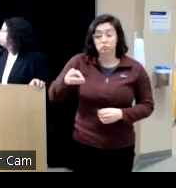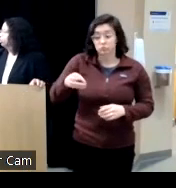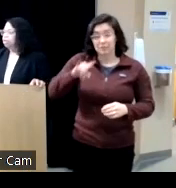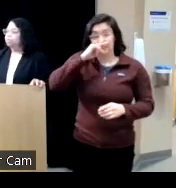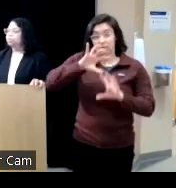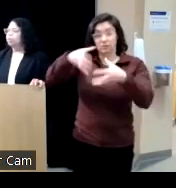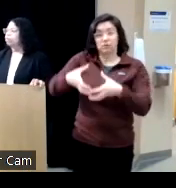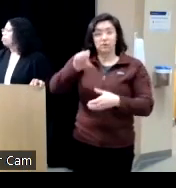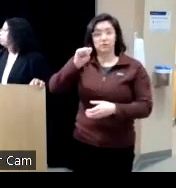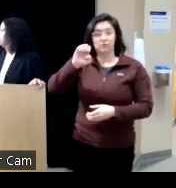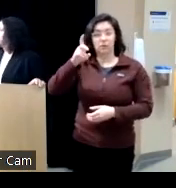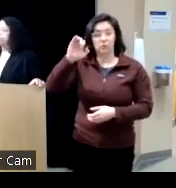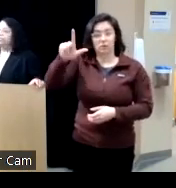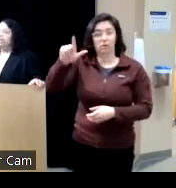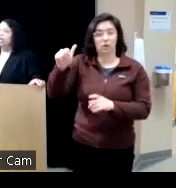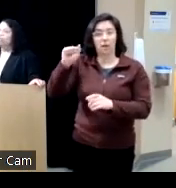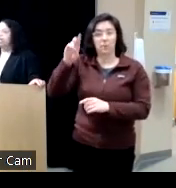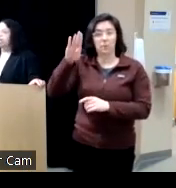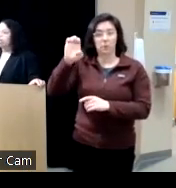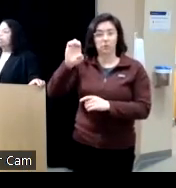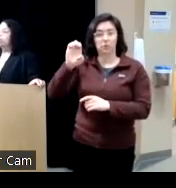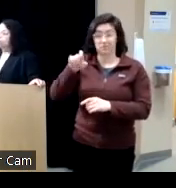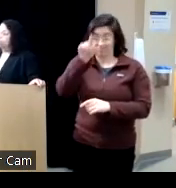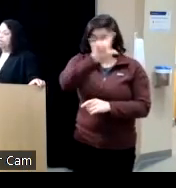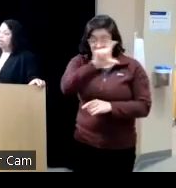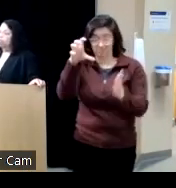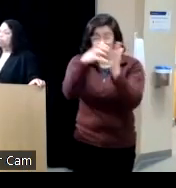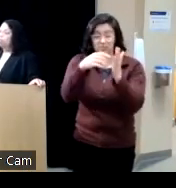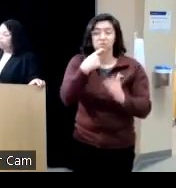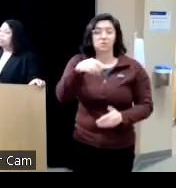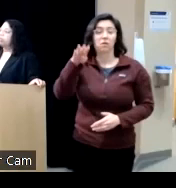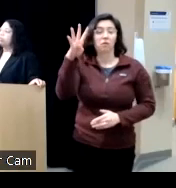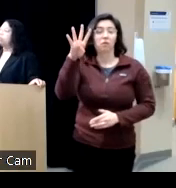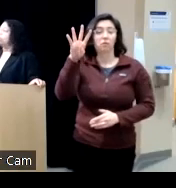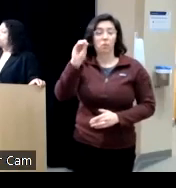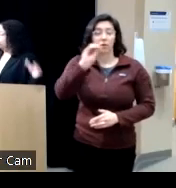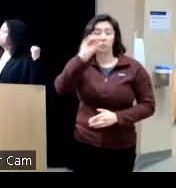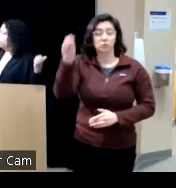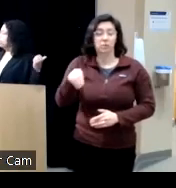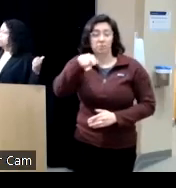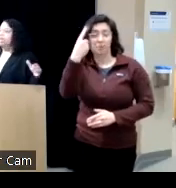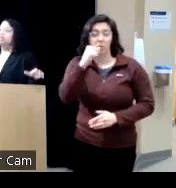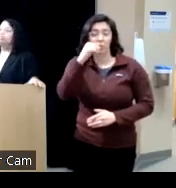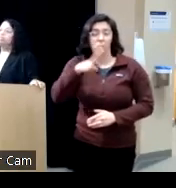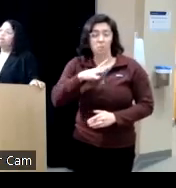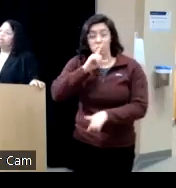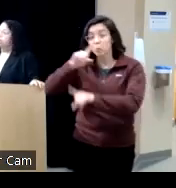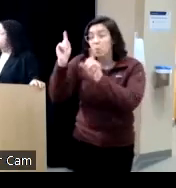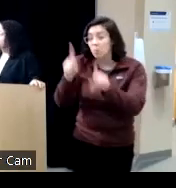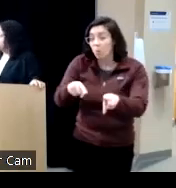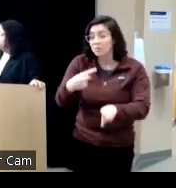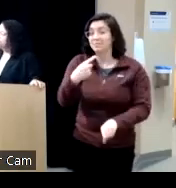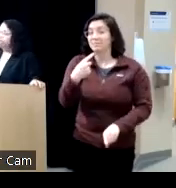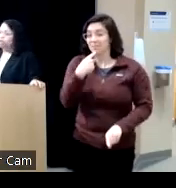sexual abuse about 40 percent of black females report retrospectively that they experience